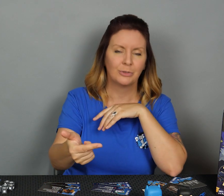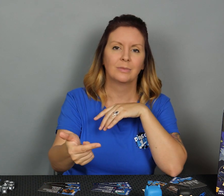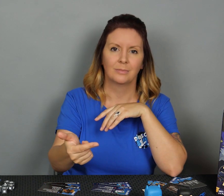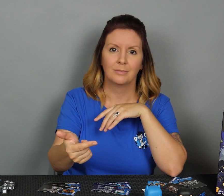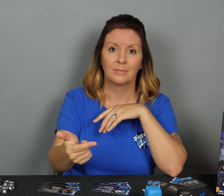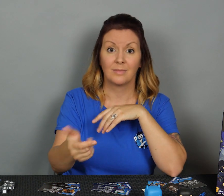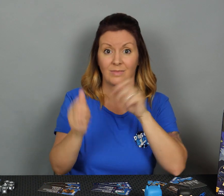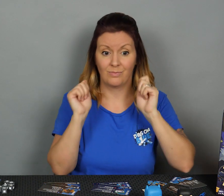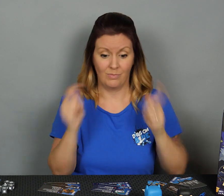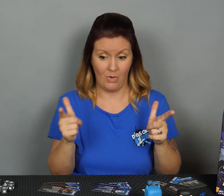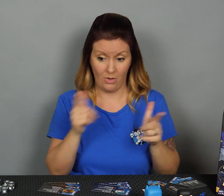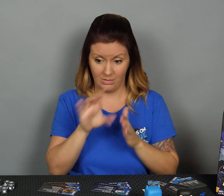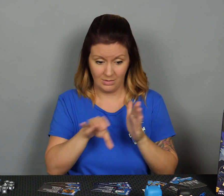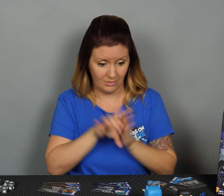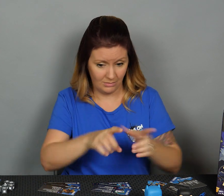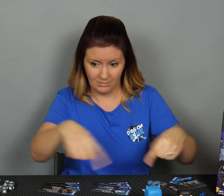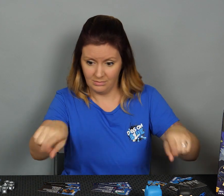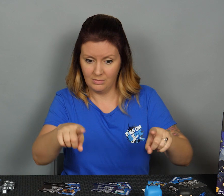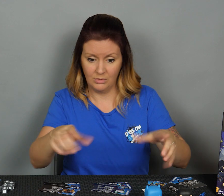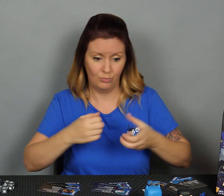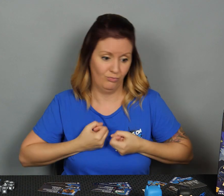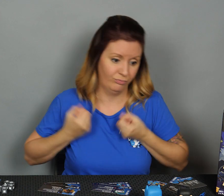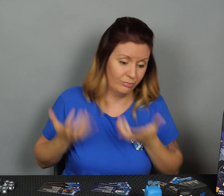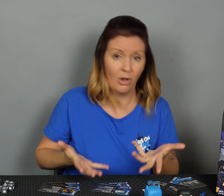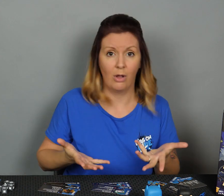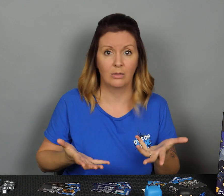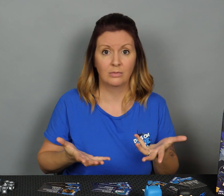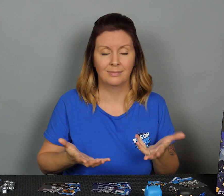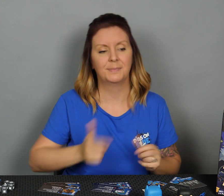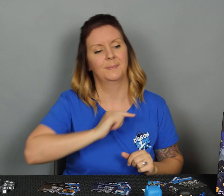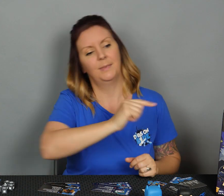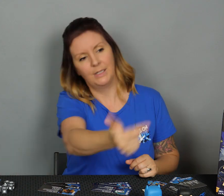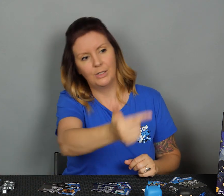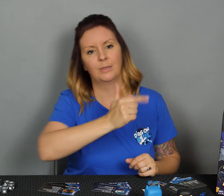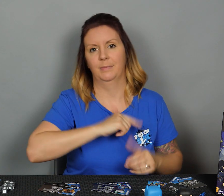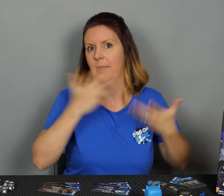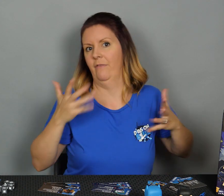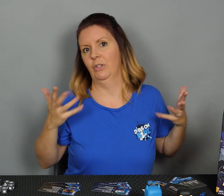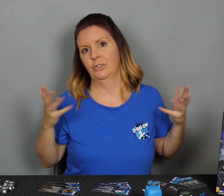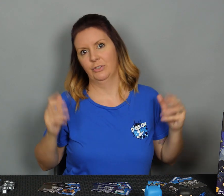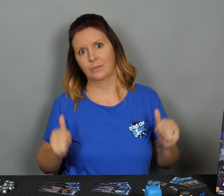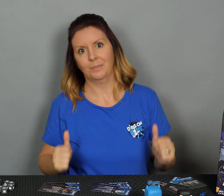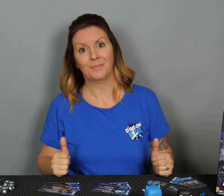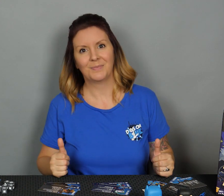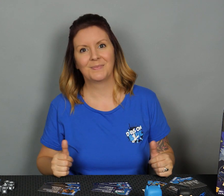Then it’s the other player’s turn and once all of the character’s are exhausted, the round is over.